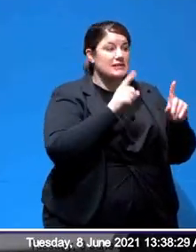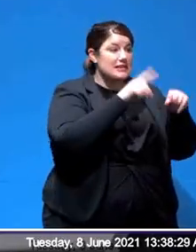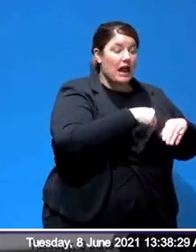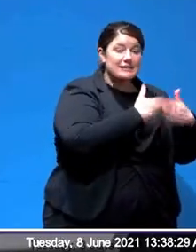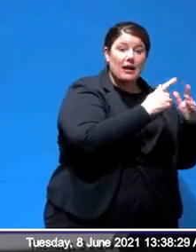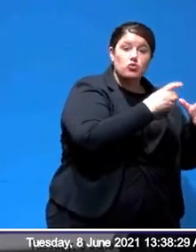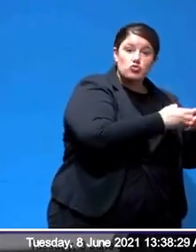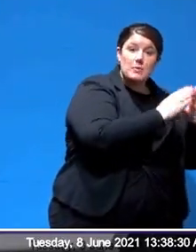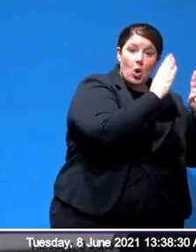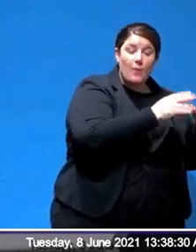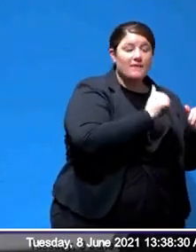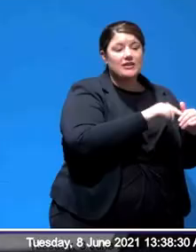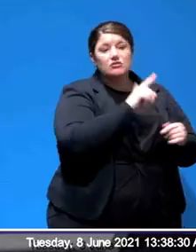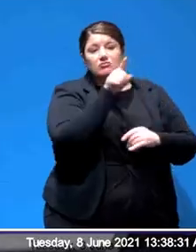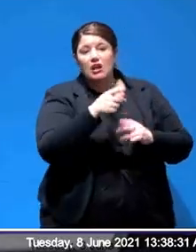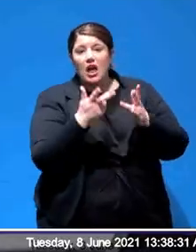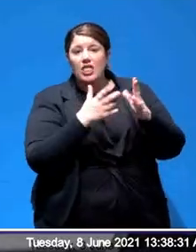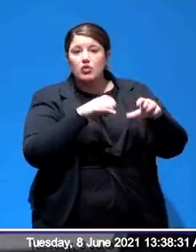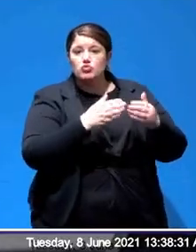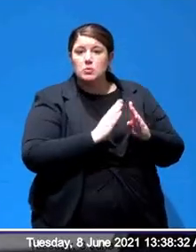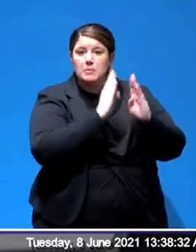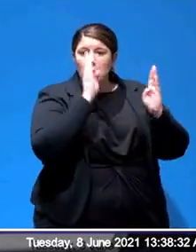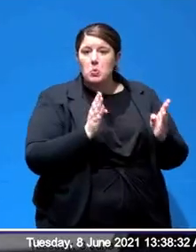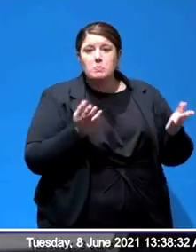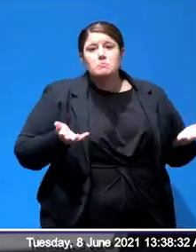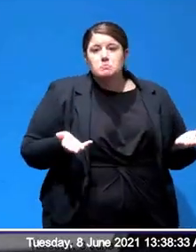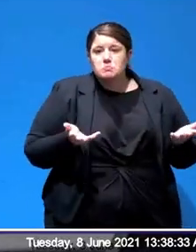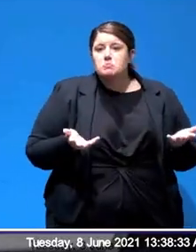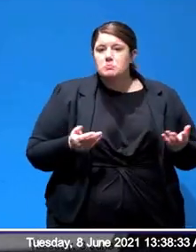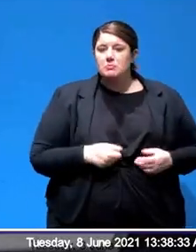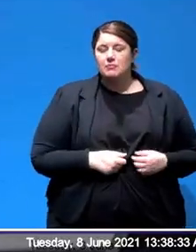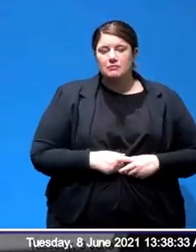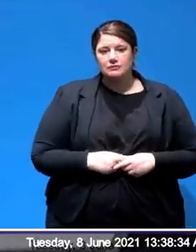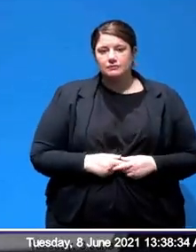But the supervisors are out in the houses every day.